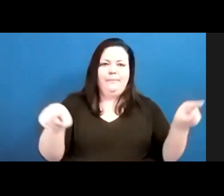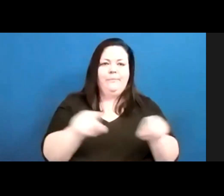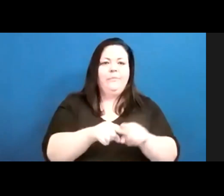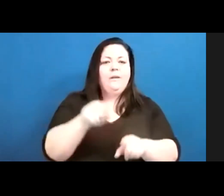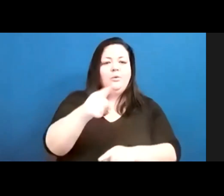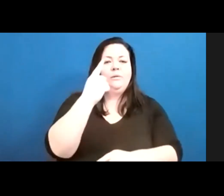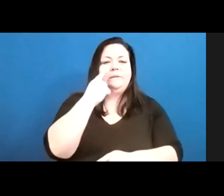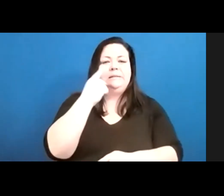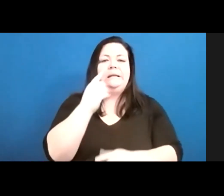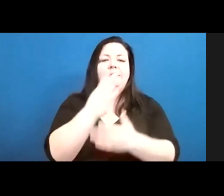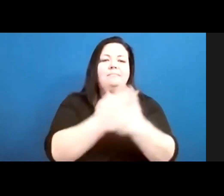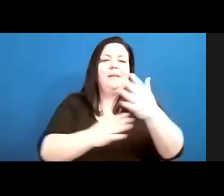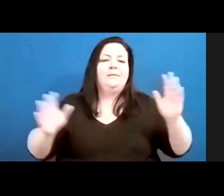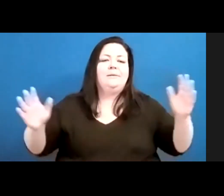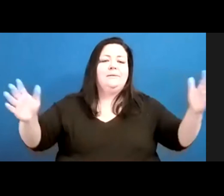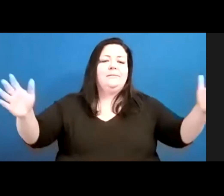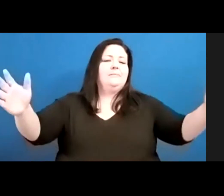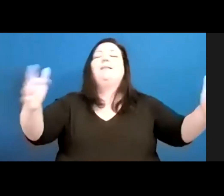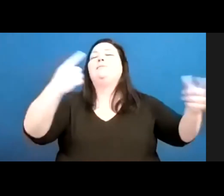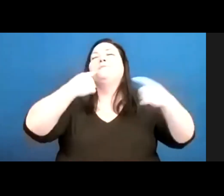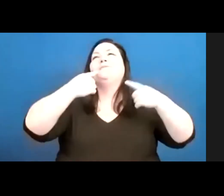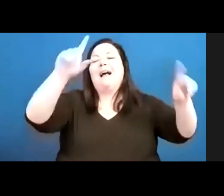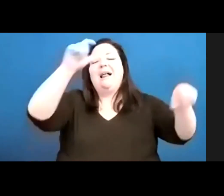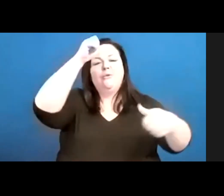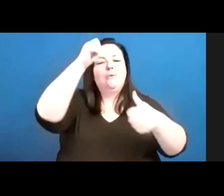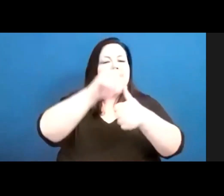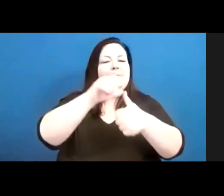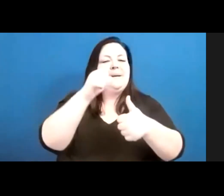as if they’re finally remembering/ they were made for other altitudes./